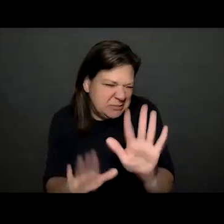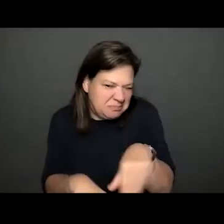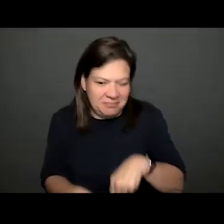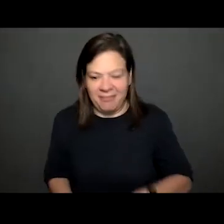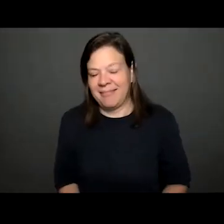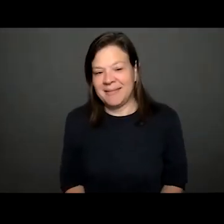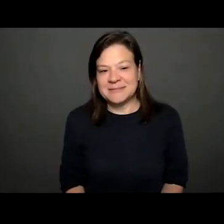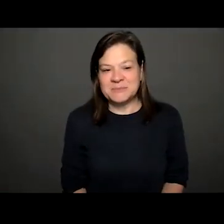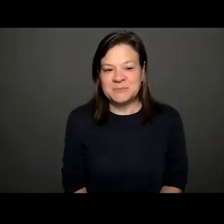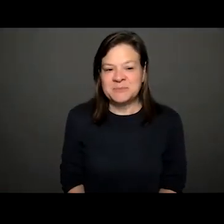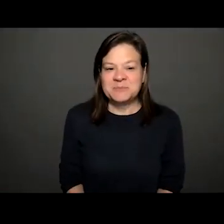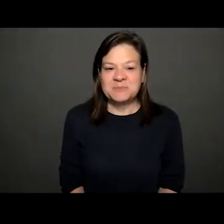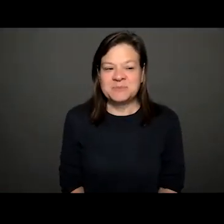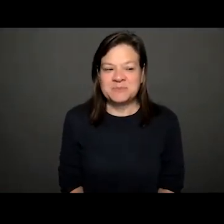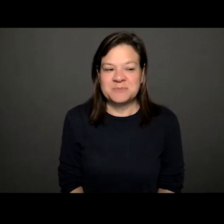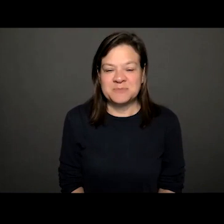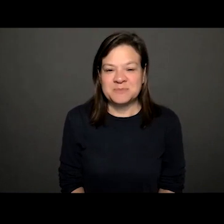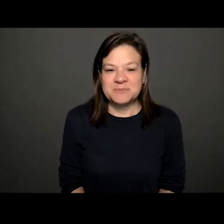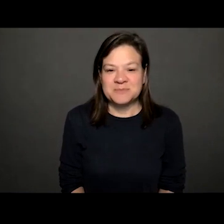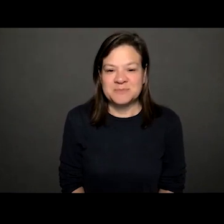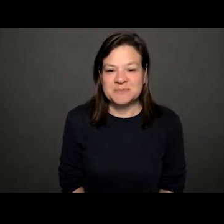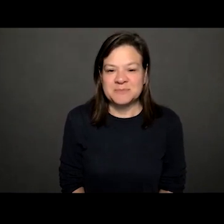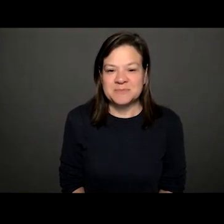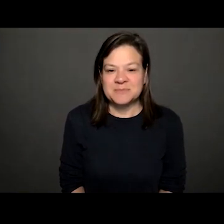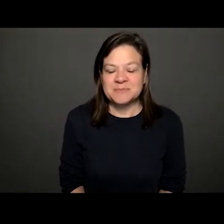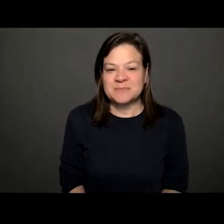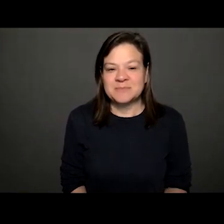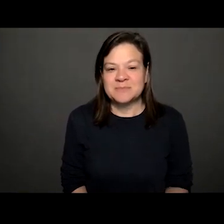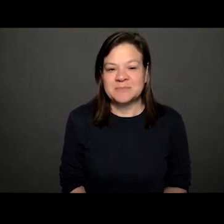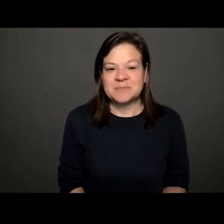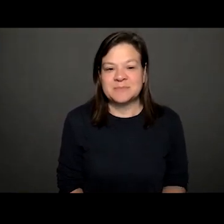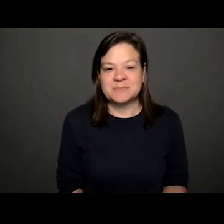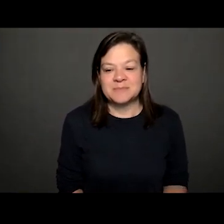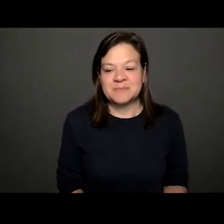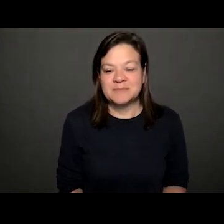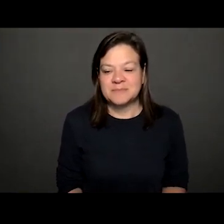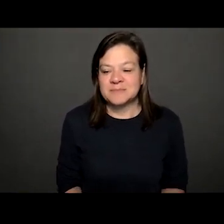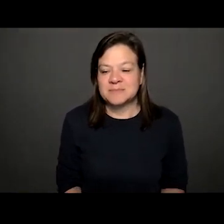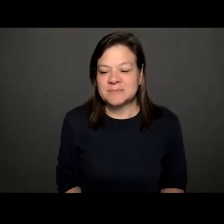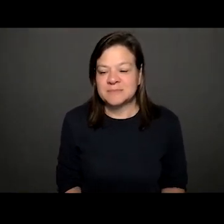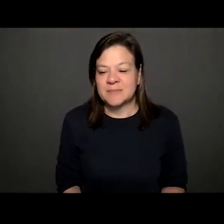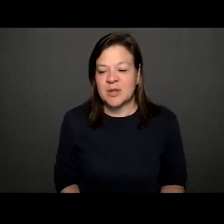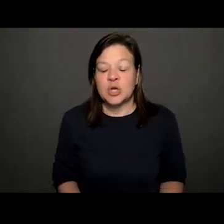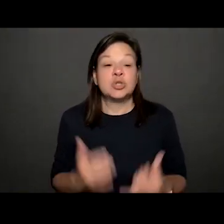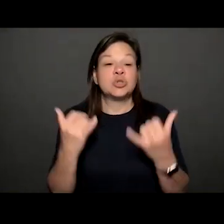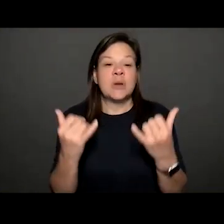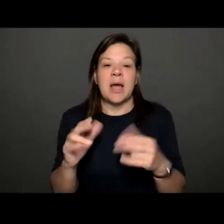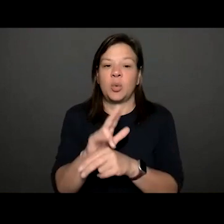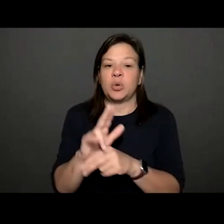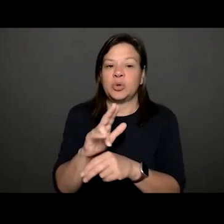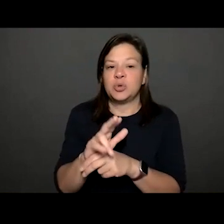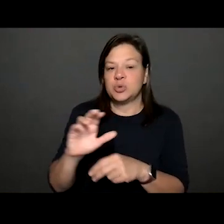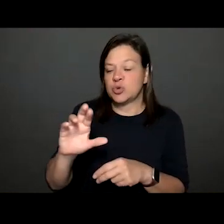WHAT WE ARE GOING TO DO WITH THIS, GRAB OUR RECORD DATA